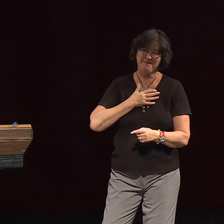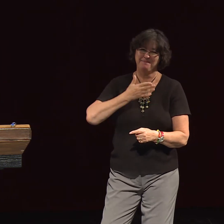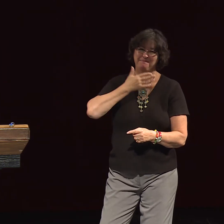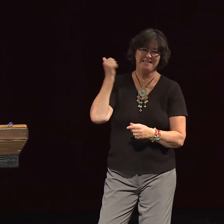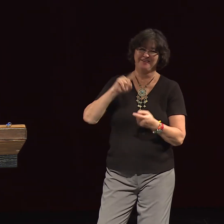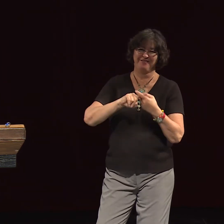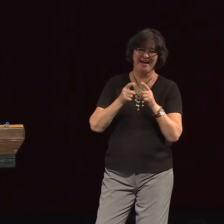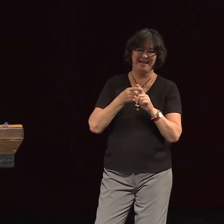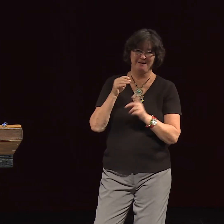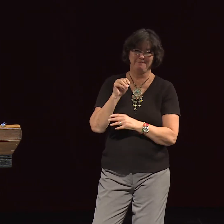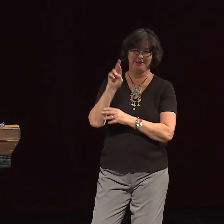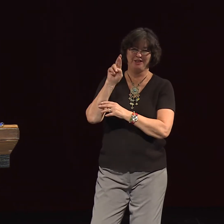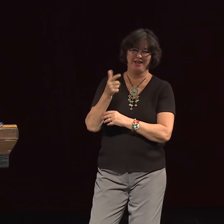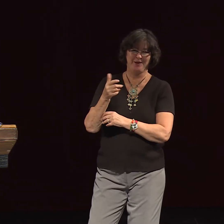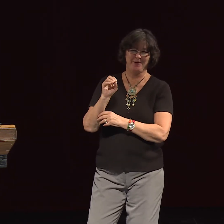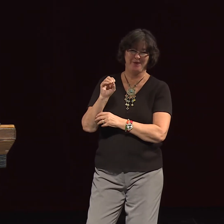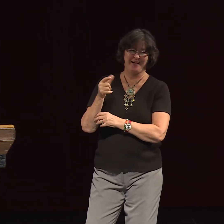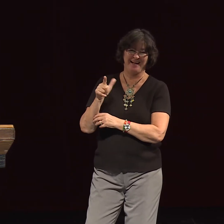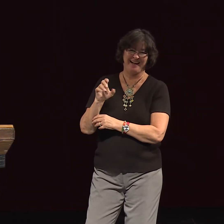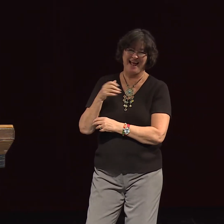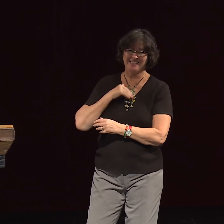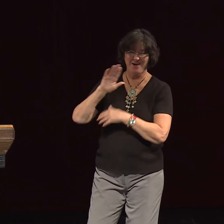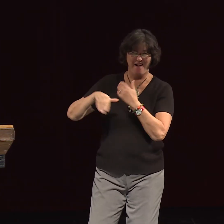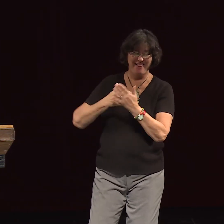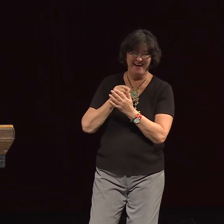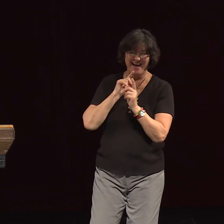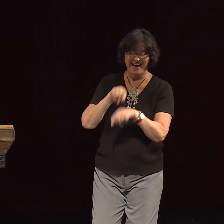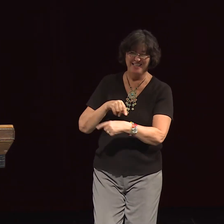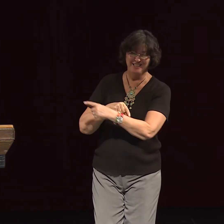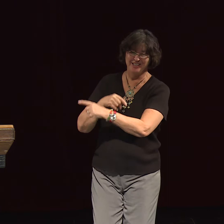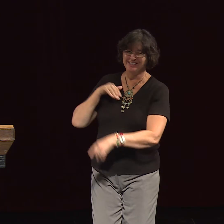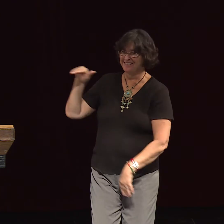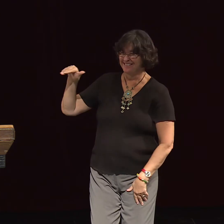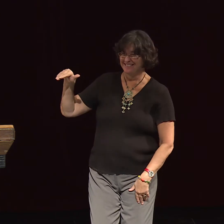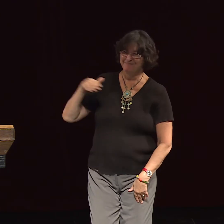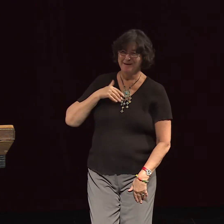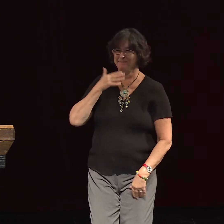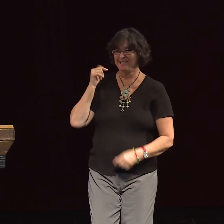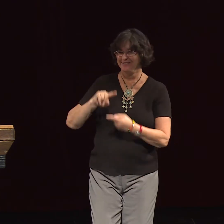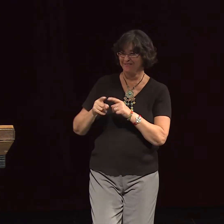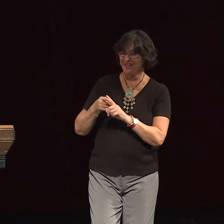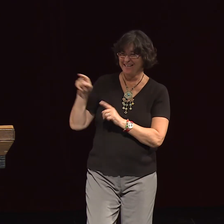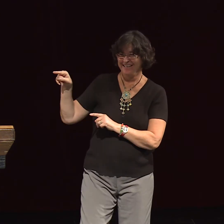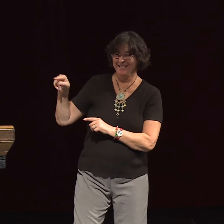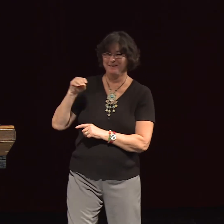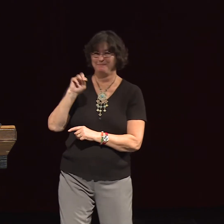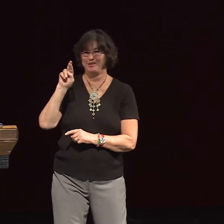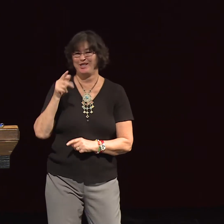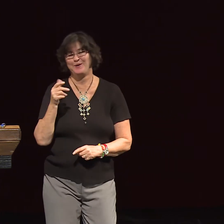Great. I'll do that right now. All right. Google is my best friend. Google has all the answers.